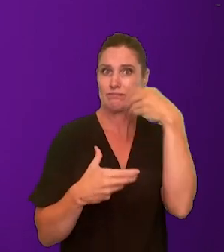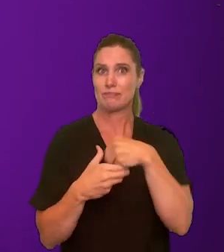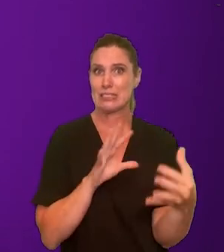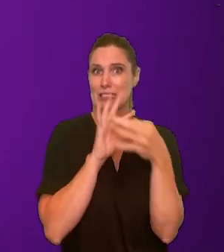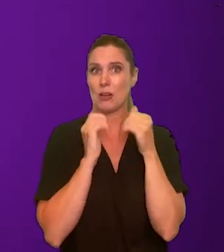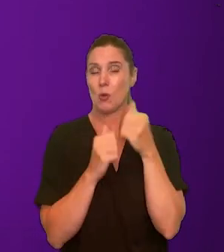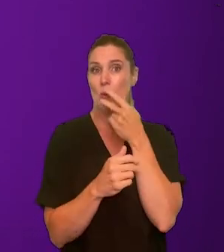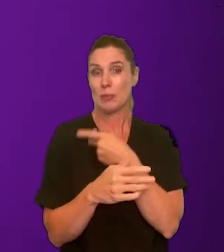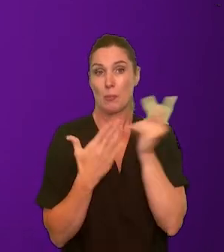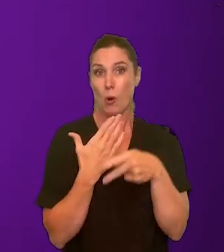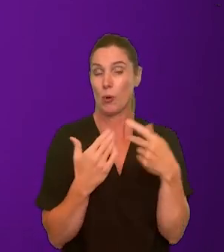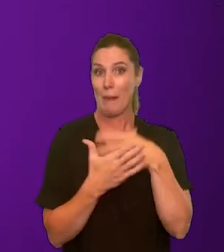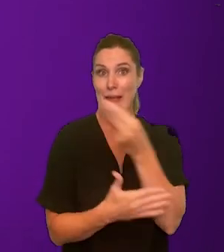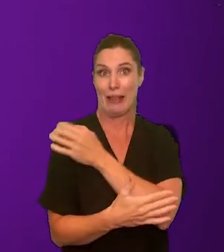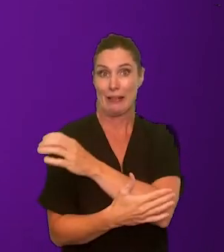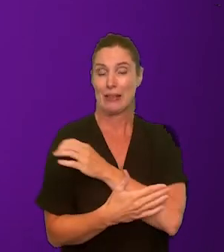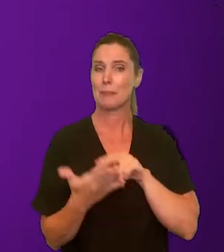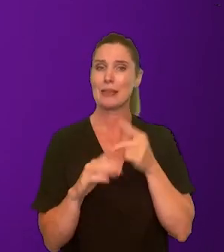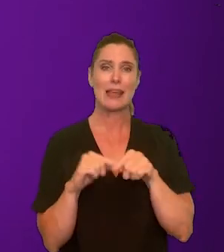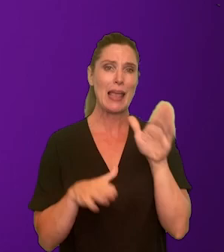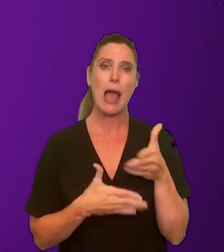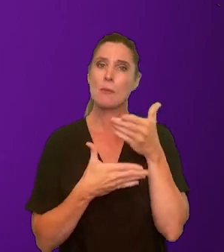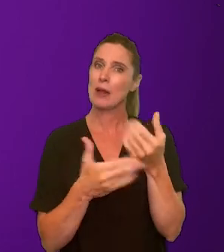leaving them unable to provide support when it's needed most.